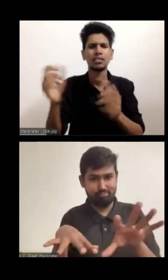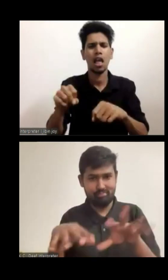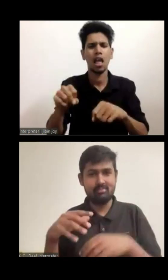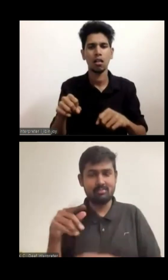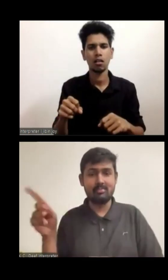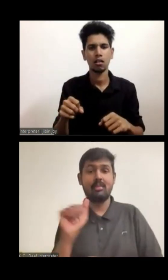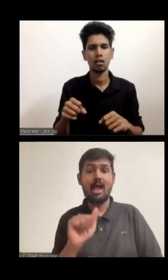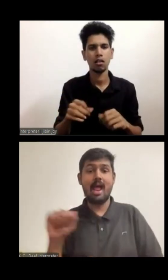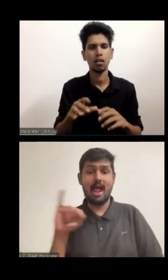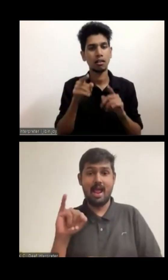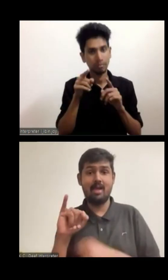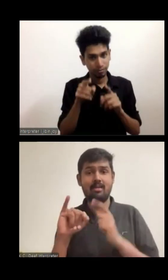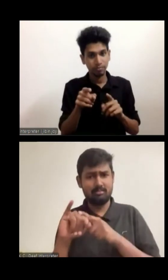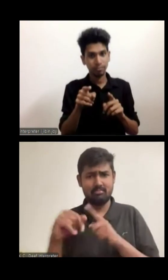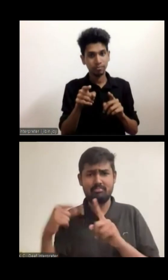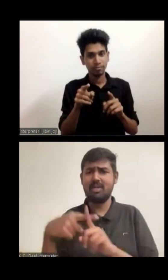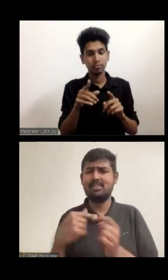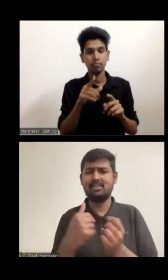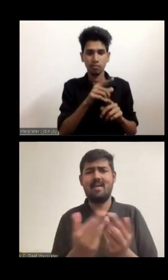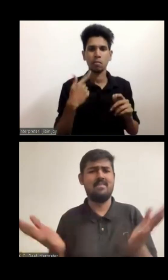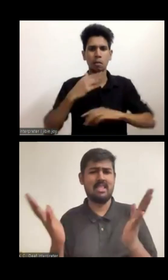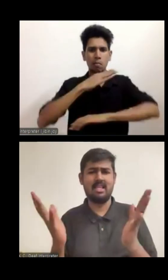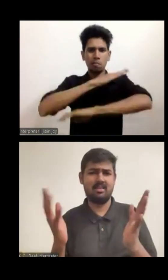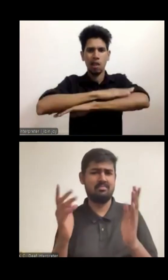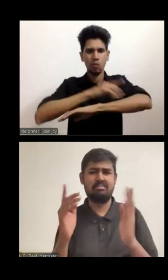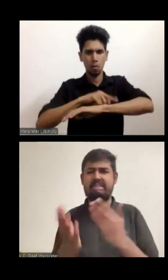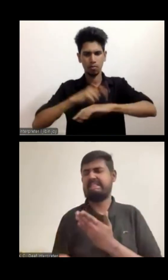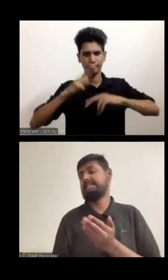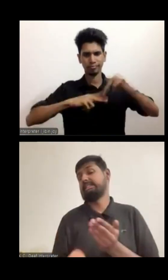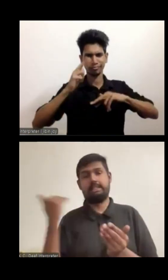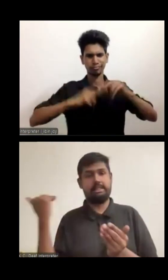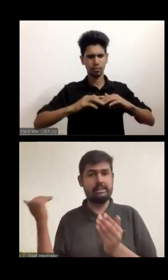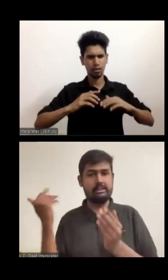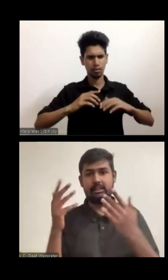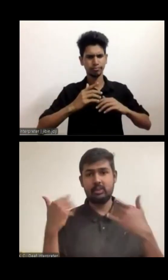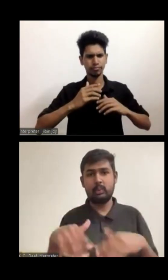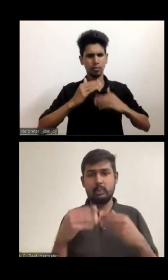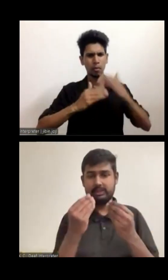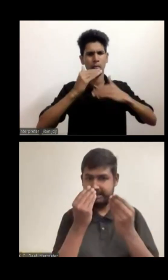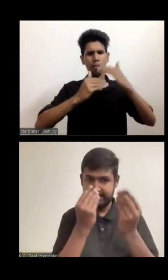Building a platform that is customizing itself and then the platform itself is connecting to